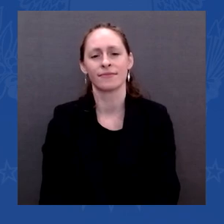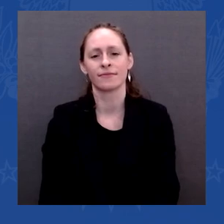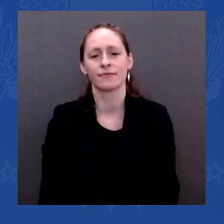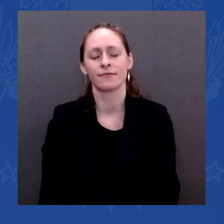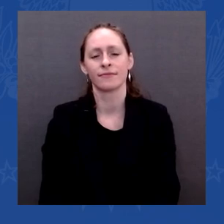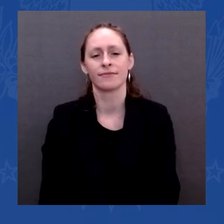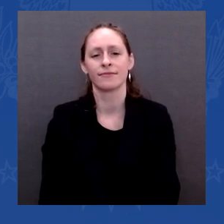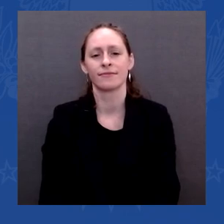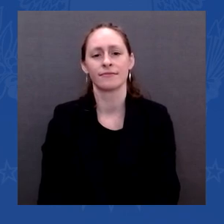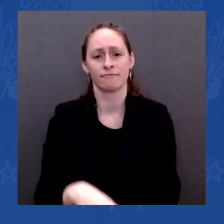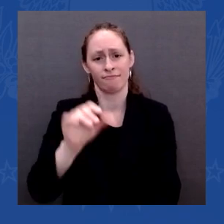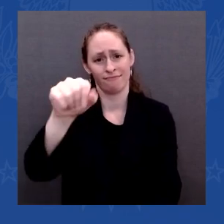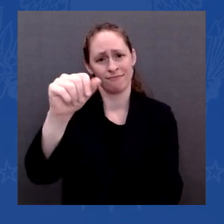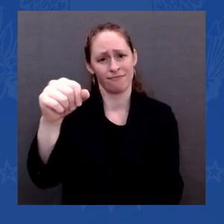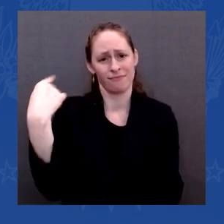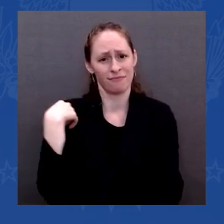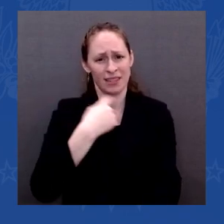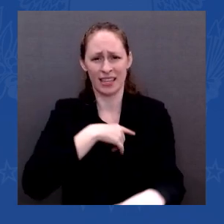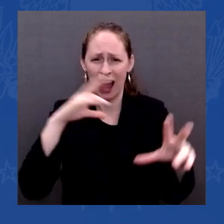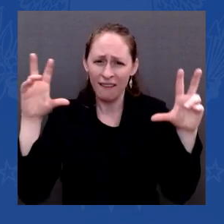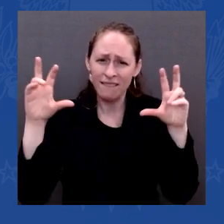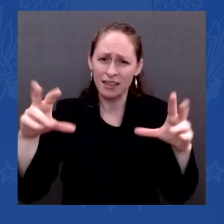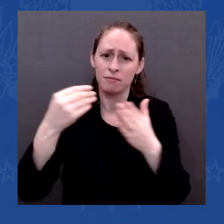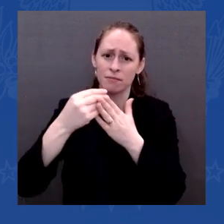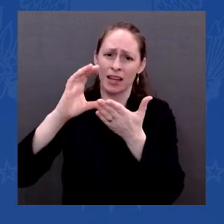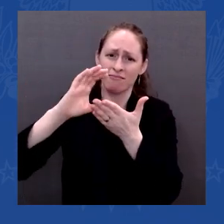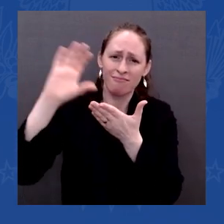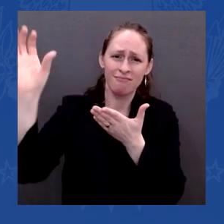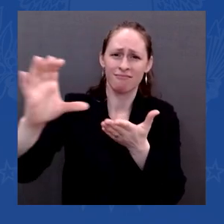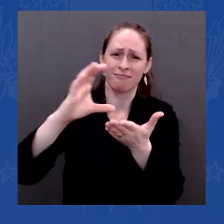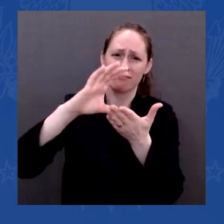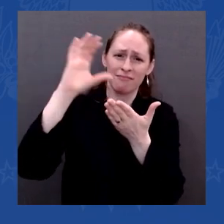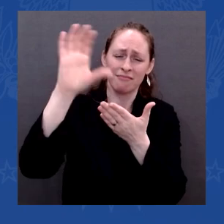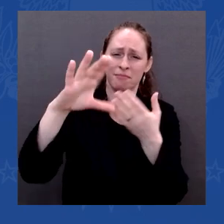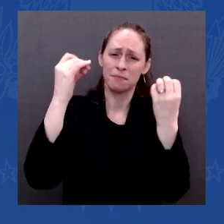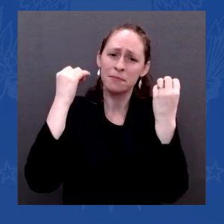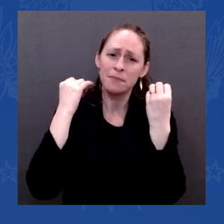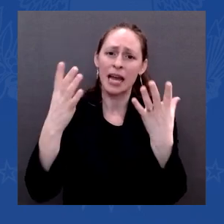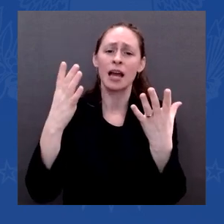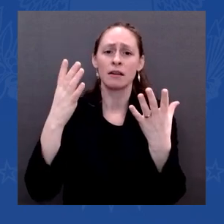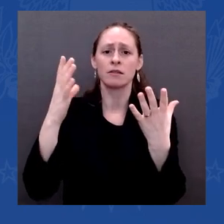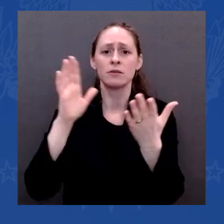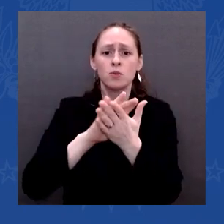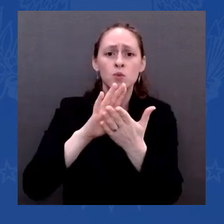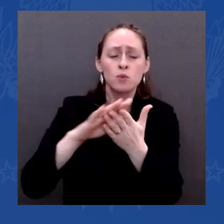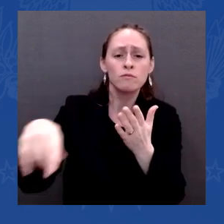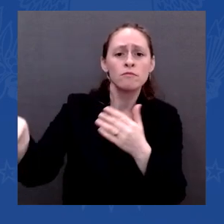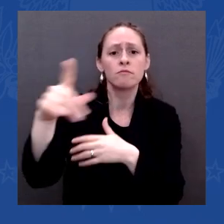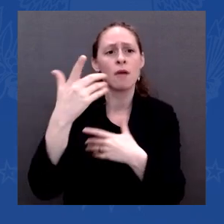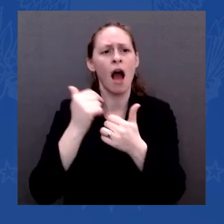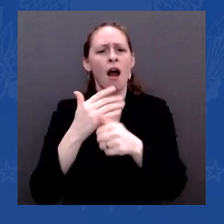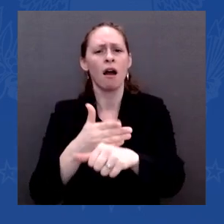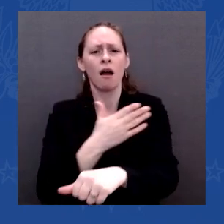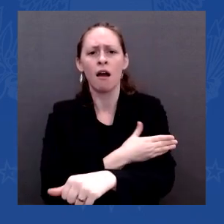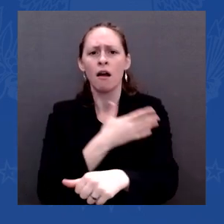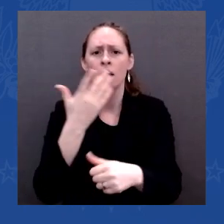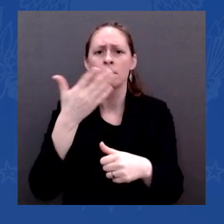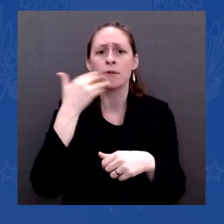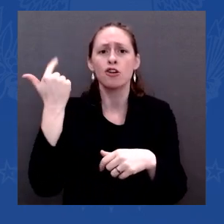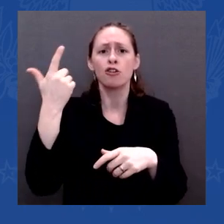and change the ventilation system and change the busing and all -- the whole works. Some states haven’t distributed the money.